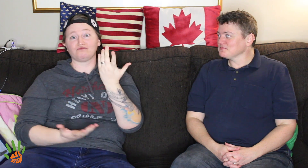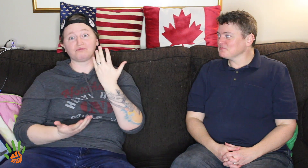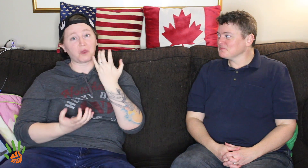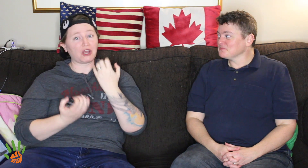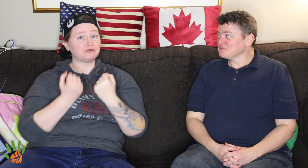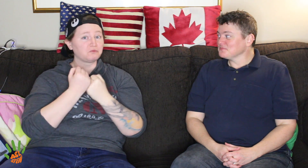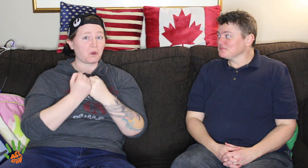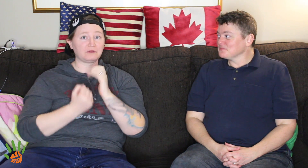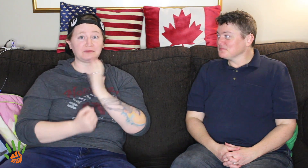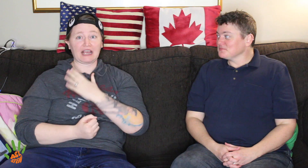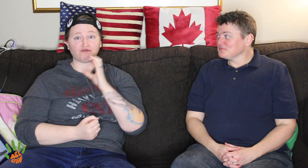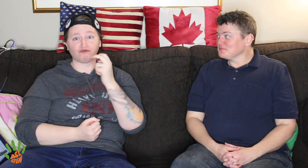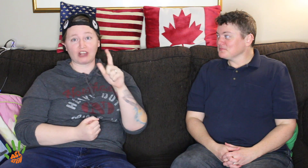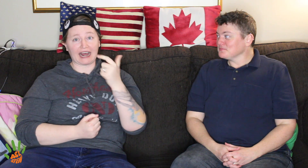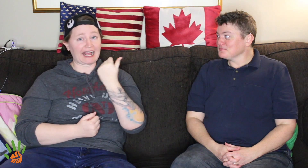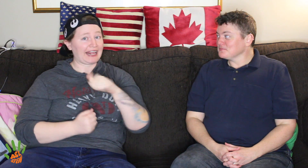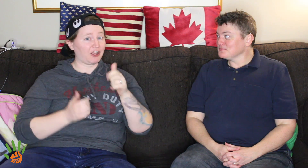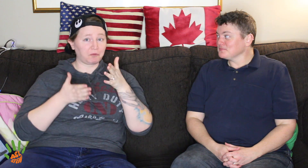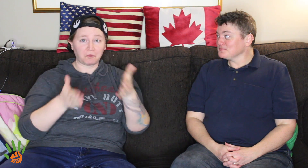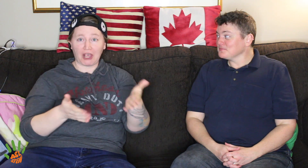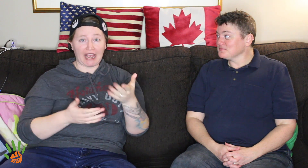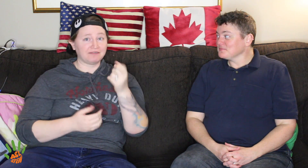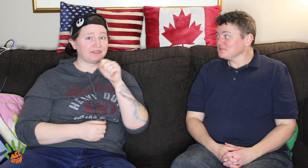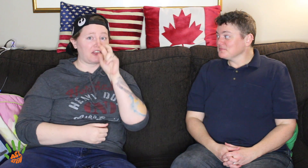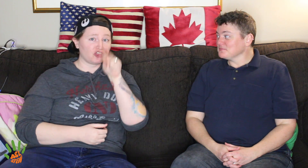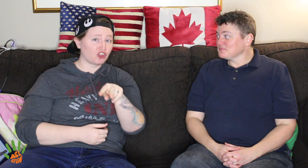If you want to provide support for our channel in any way